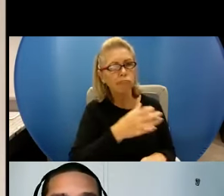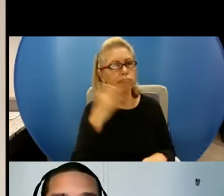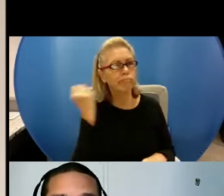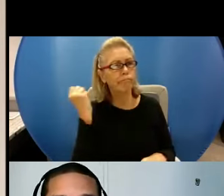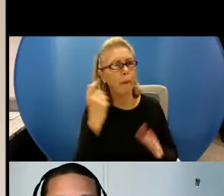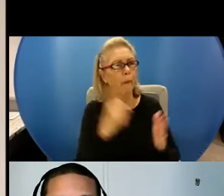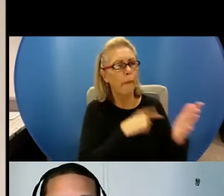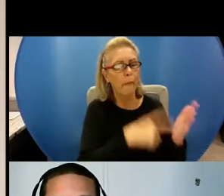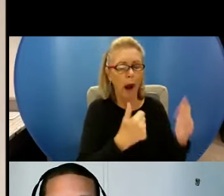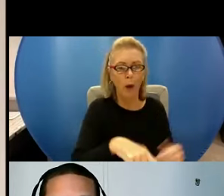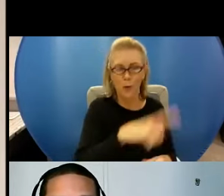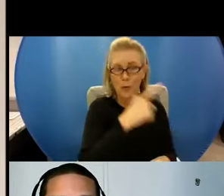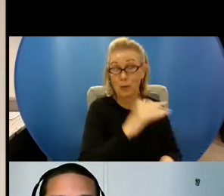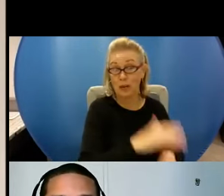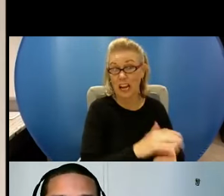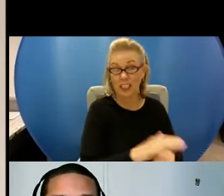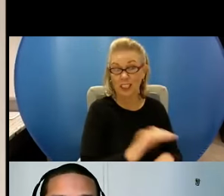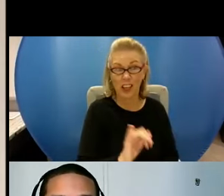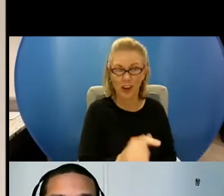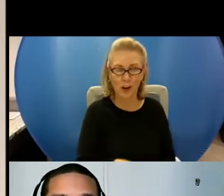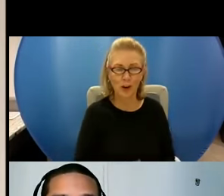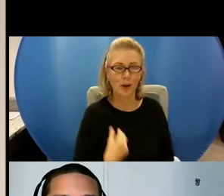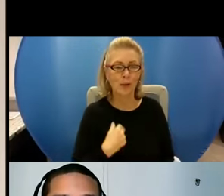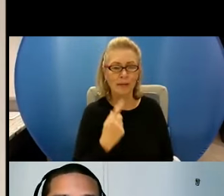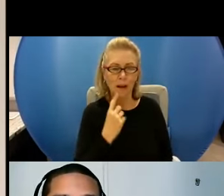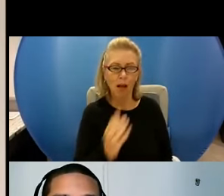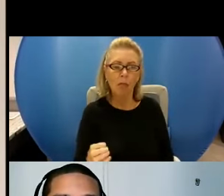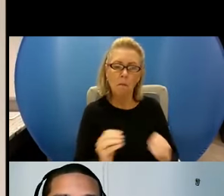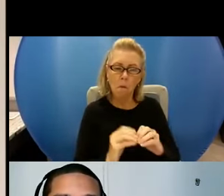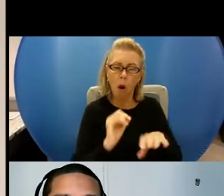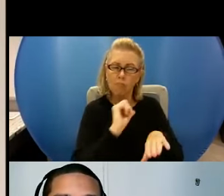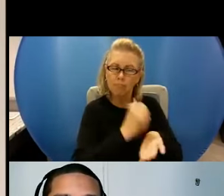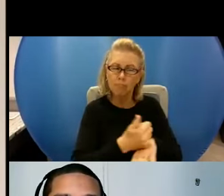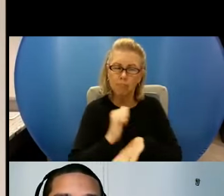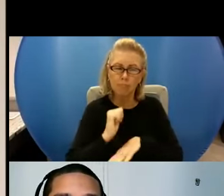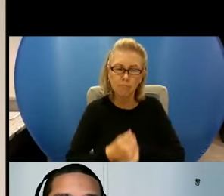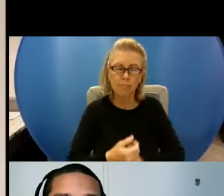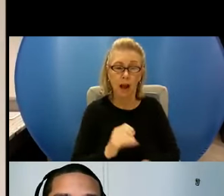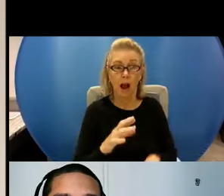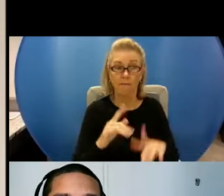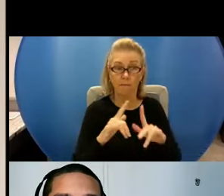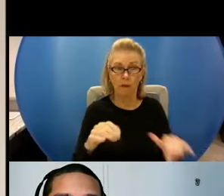that more implementation of multicultural classes should be increased in order to